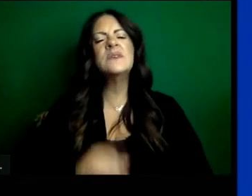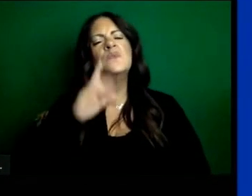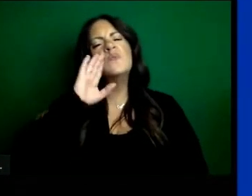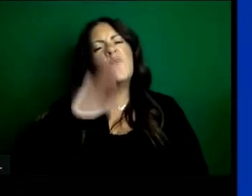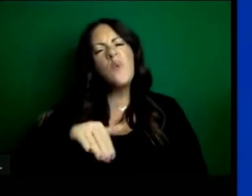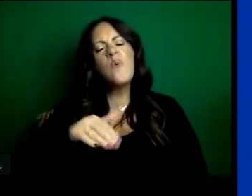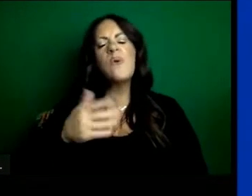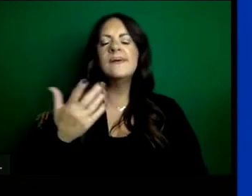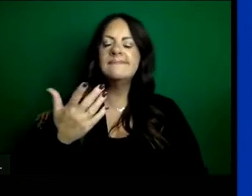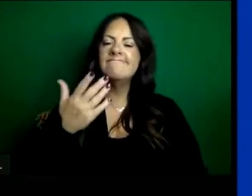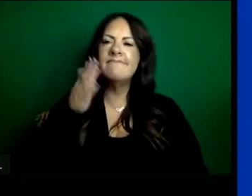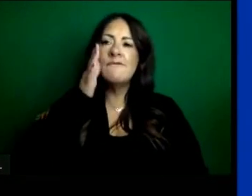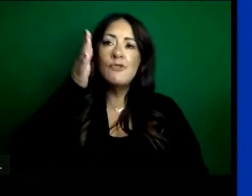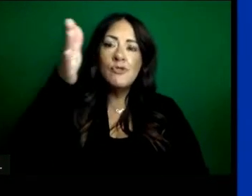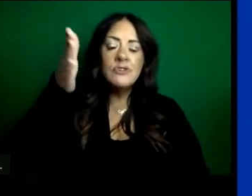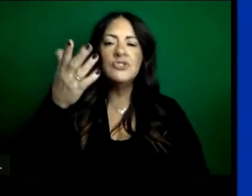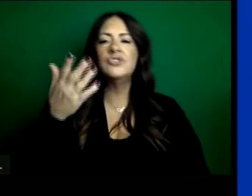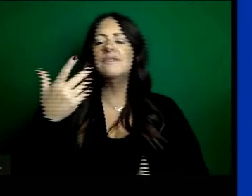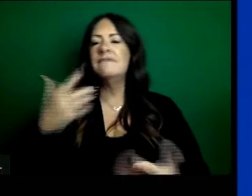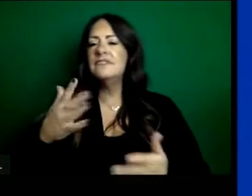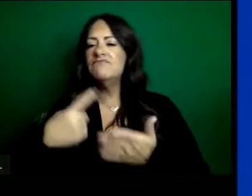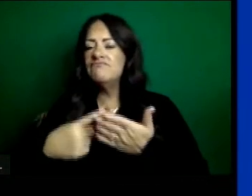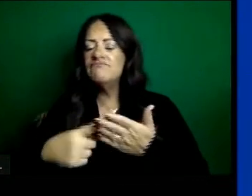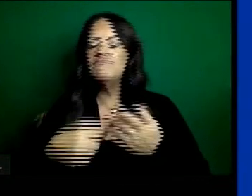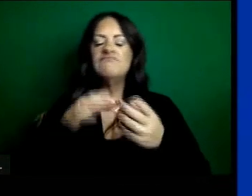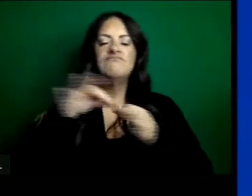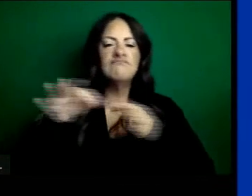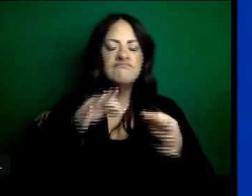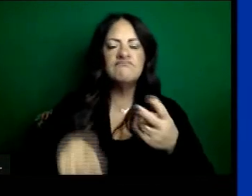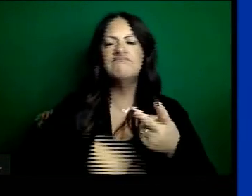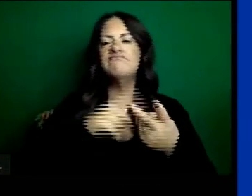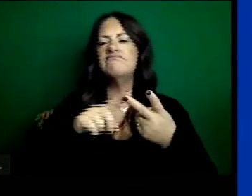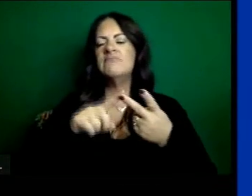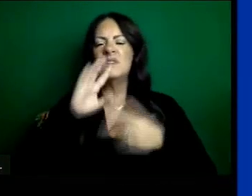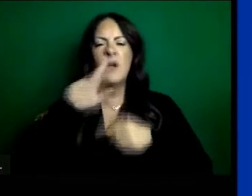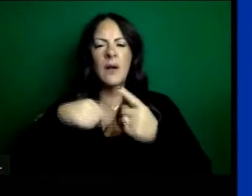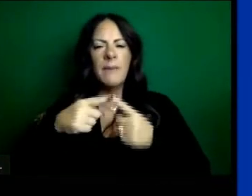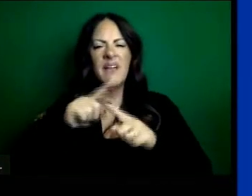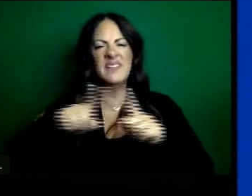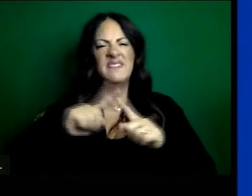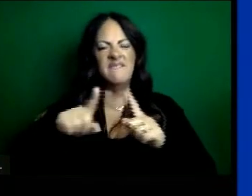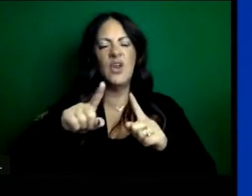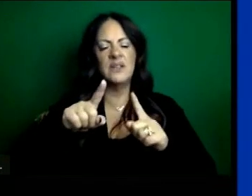CHANGE HOW WE ADDRESS AND BEHAVE IN OUR RESPONSE. NEXT SLIDE. AS WE TALK ABOUT CASE RATES WE TALK ABOUT THE FUTURE